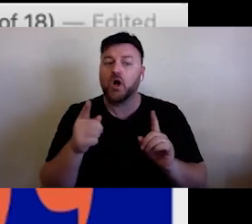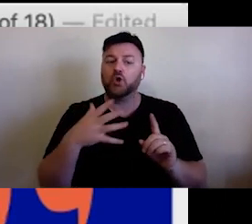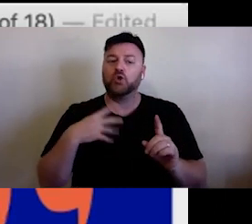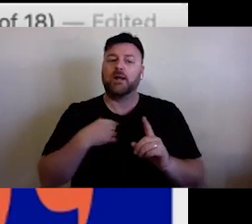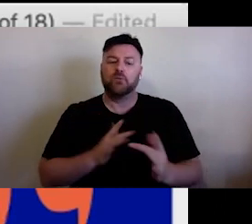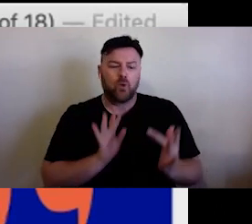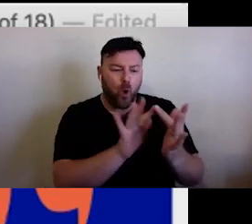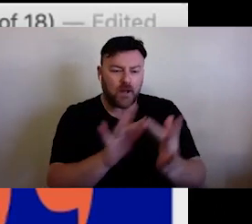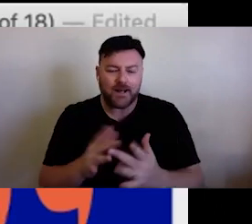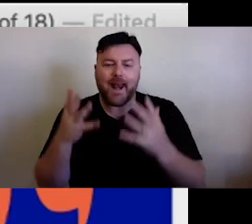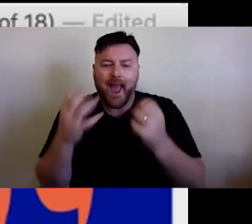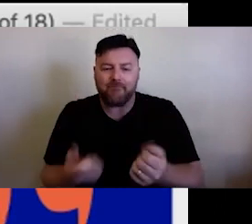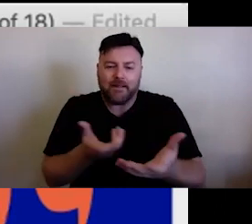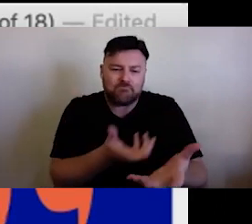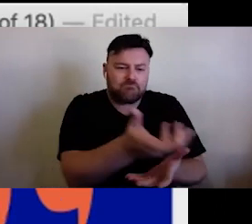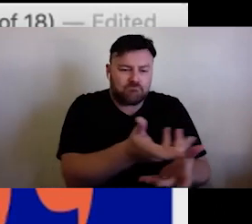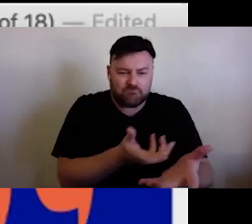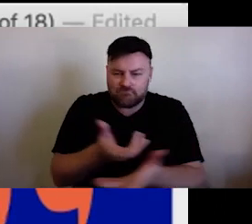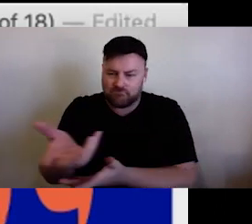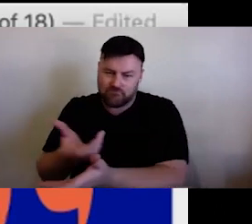recommends reaching out to a new audience, address the shared